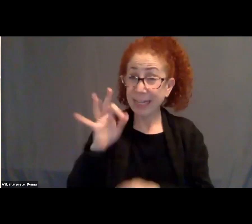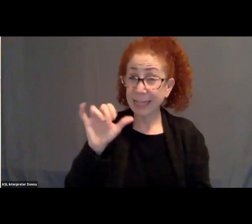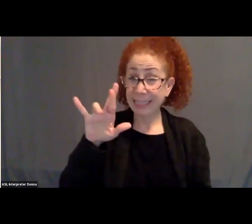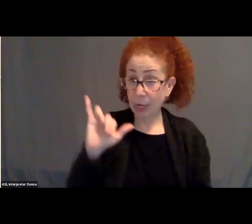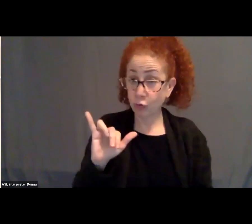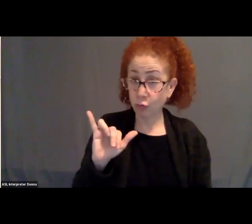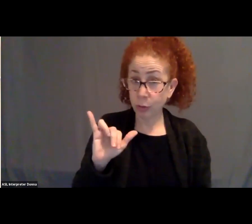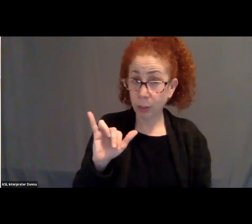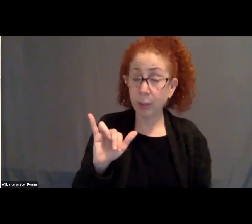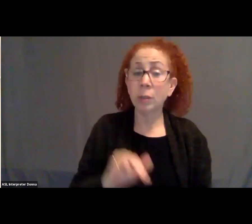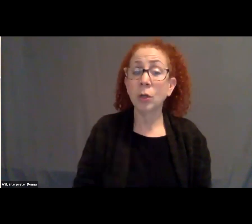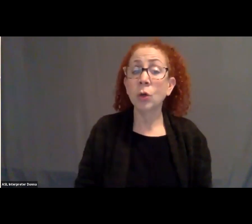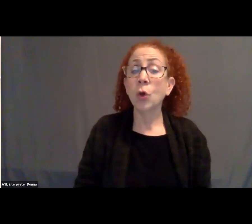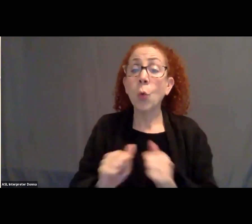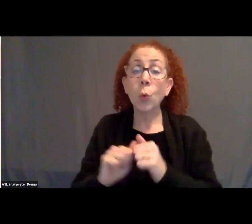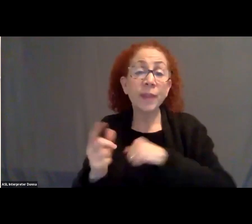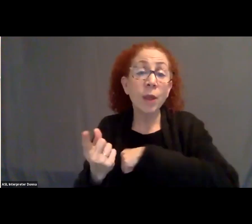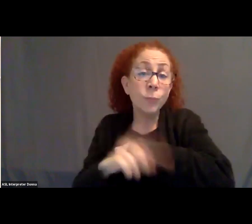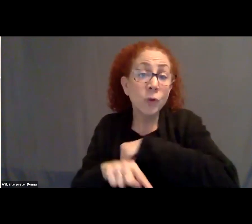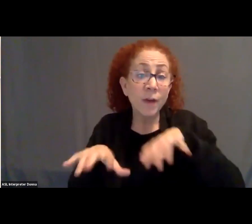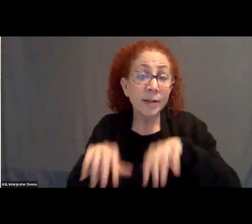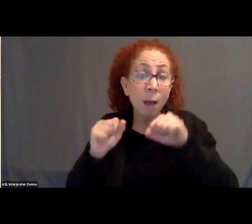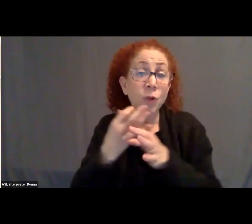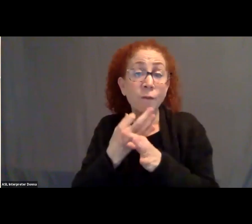with the putative adoption of freedom and liberty